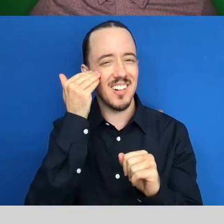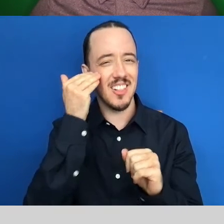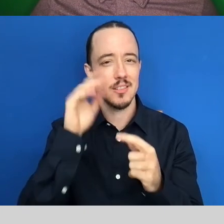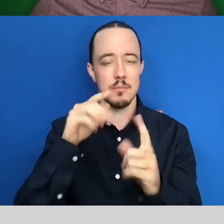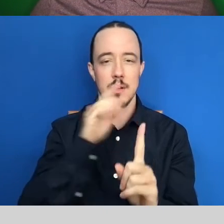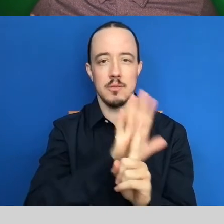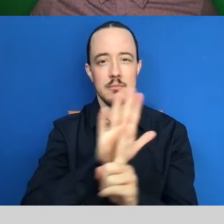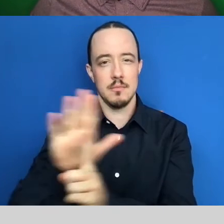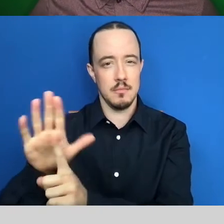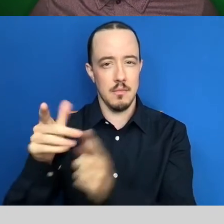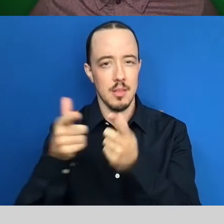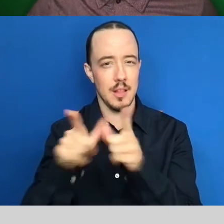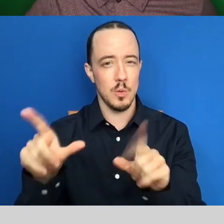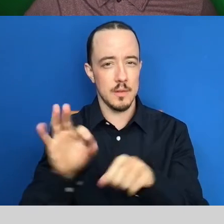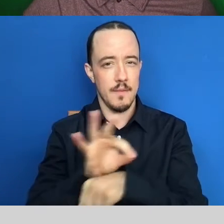about how those languages actually work.